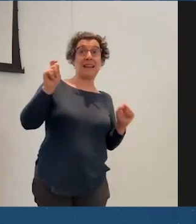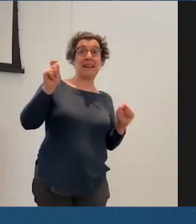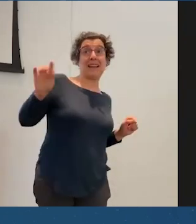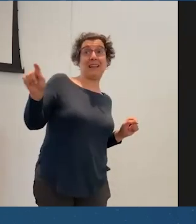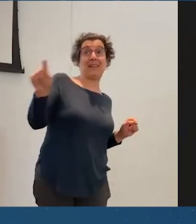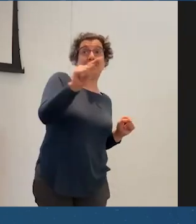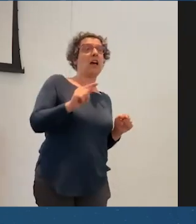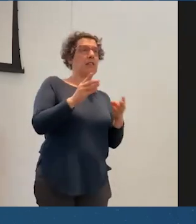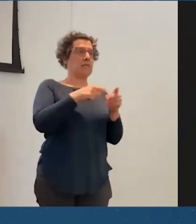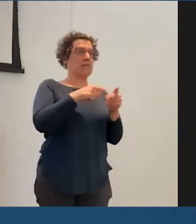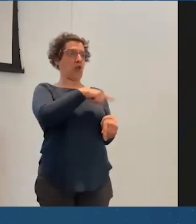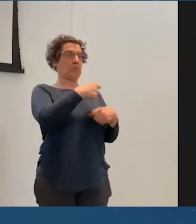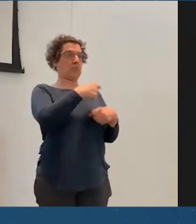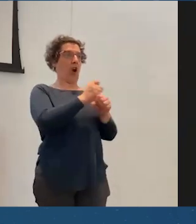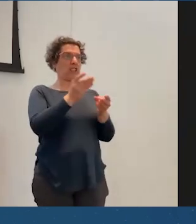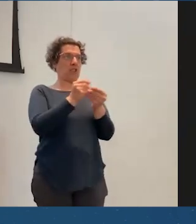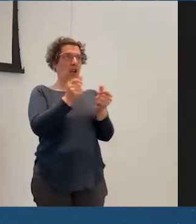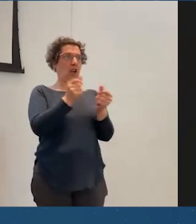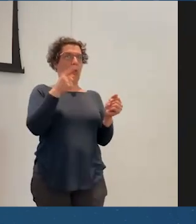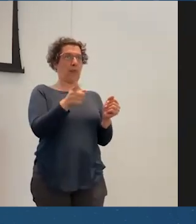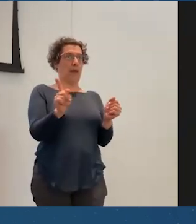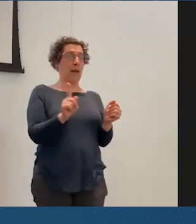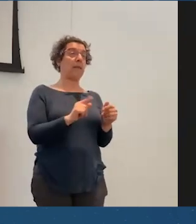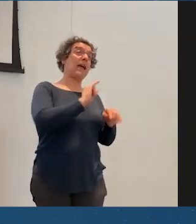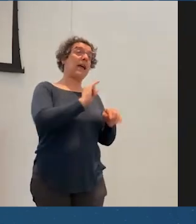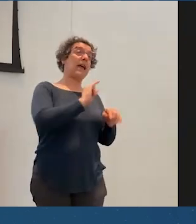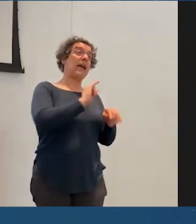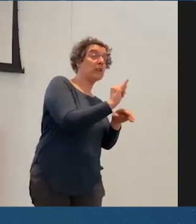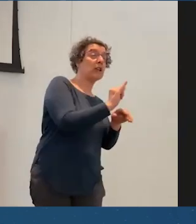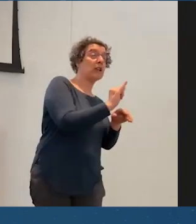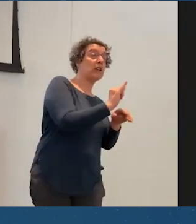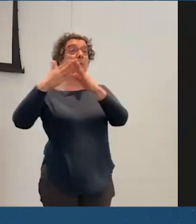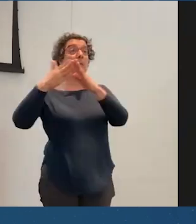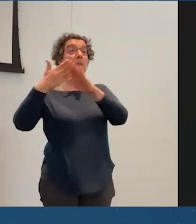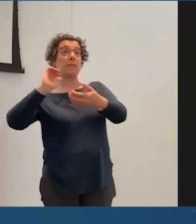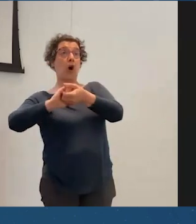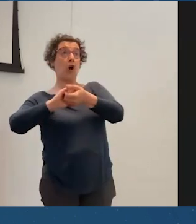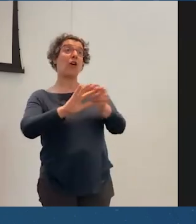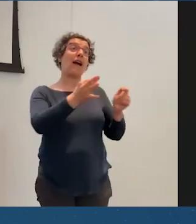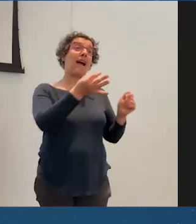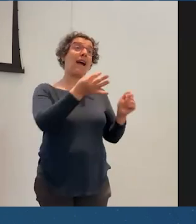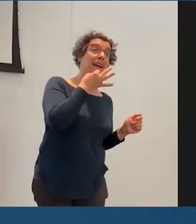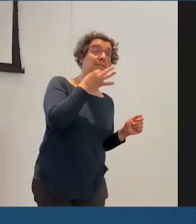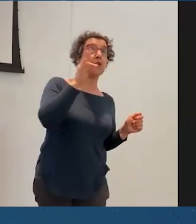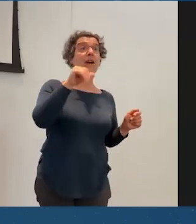So this collaboration of industry with community partners, with experts, with nonprofits, et cetera.